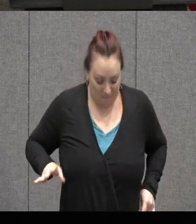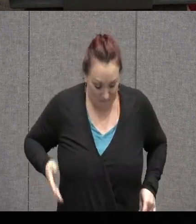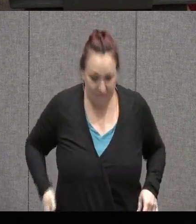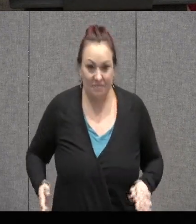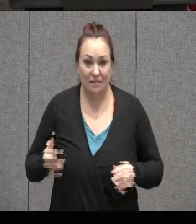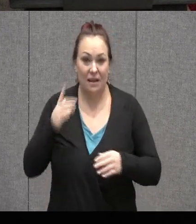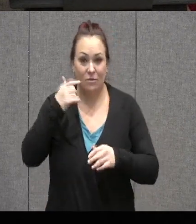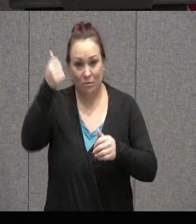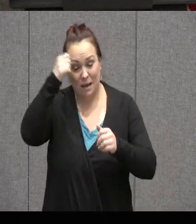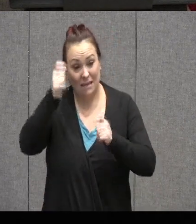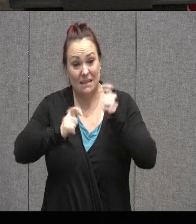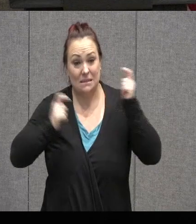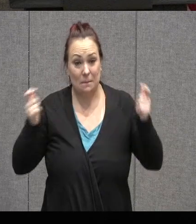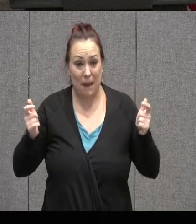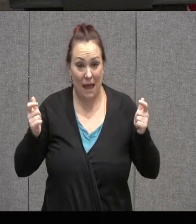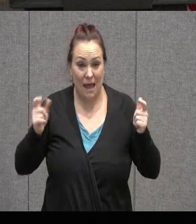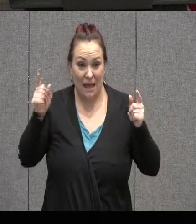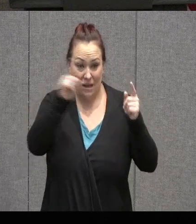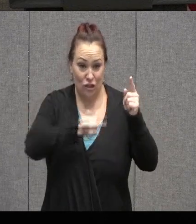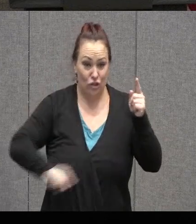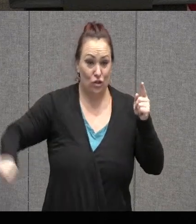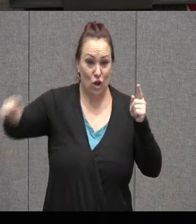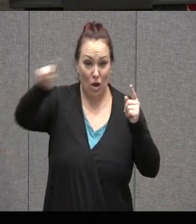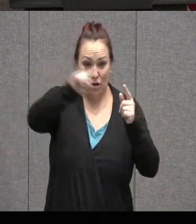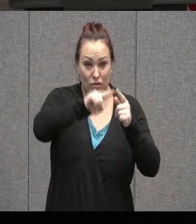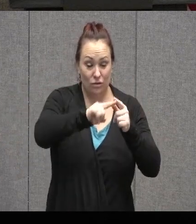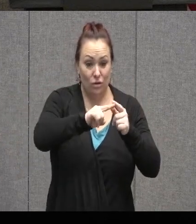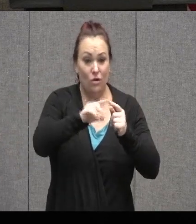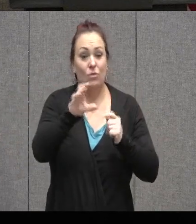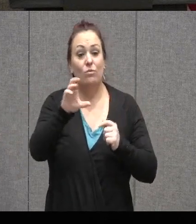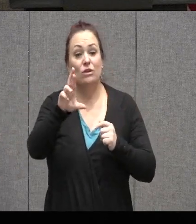See, we're crossing the midline which wakes up our brain,